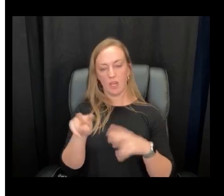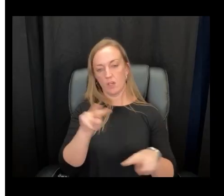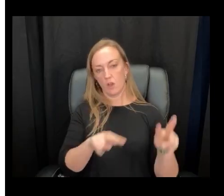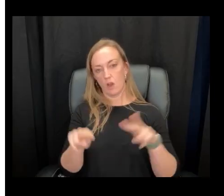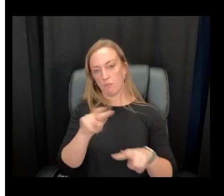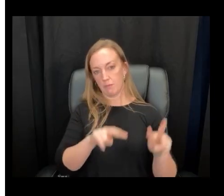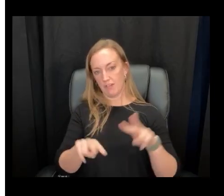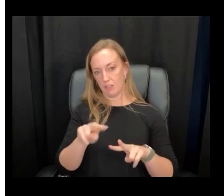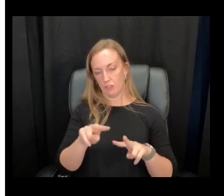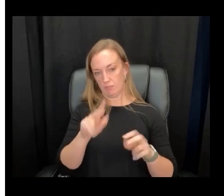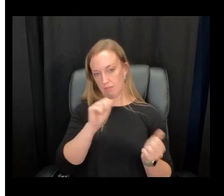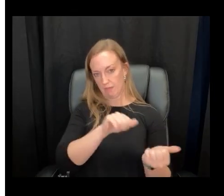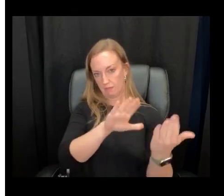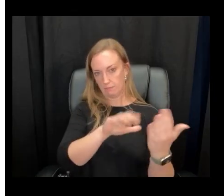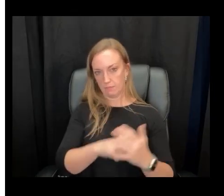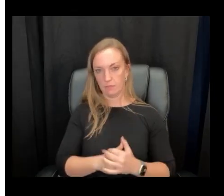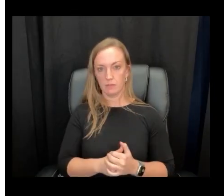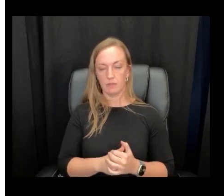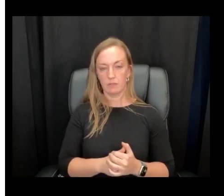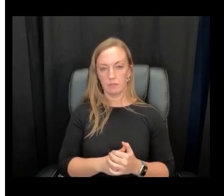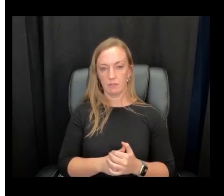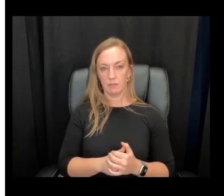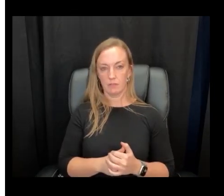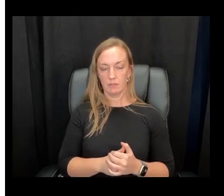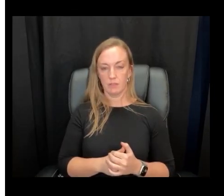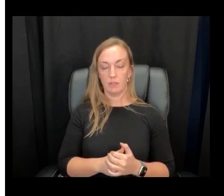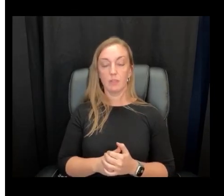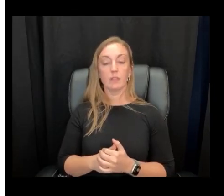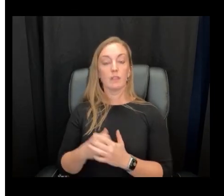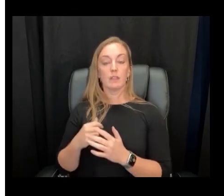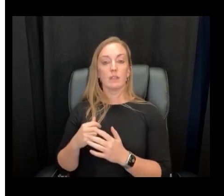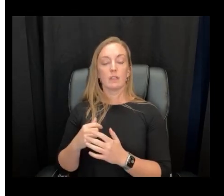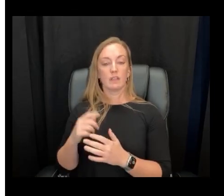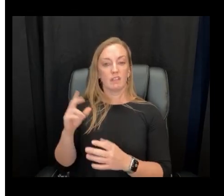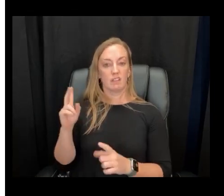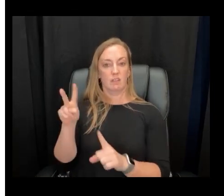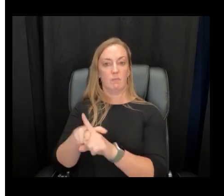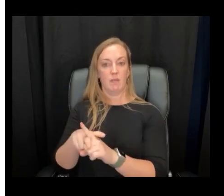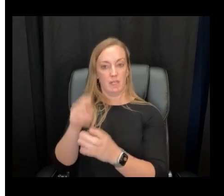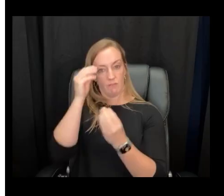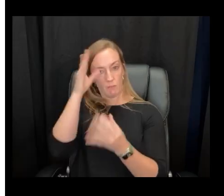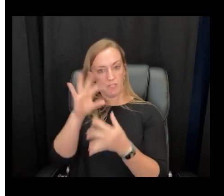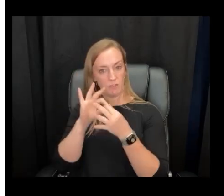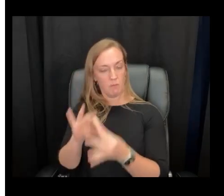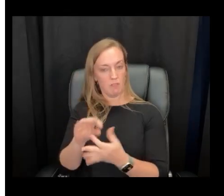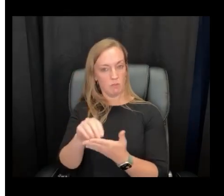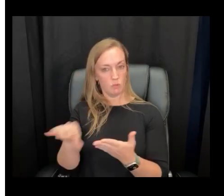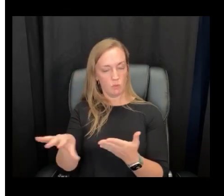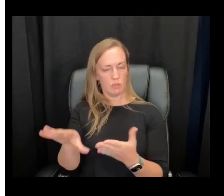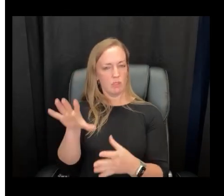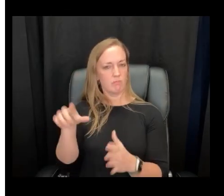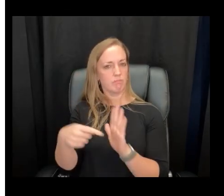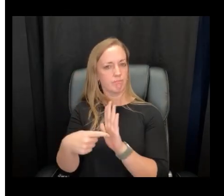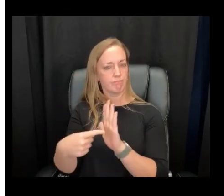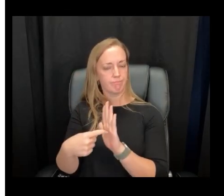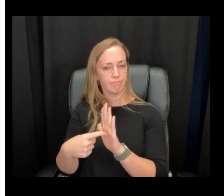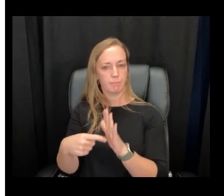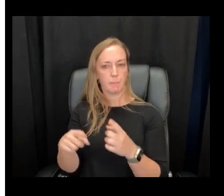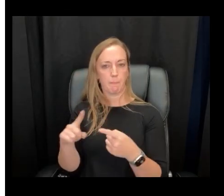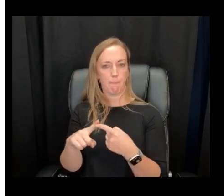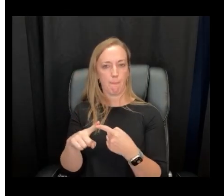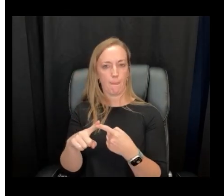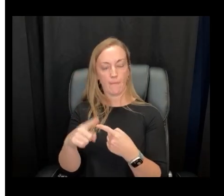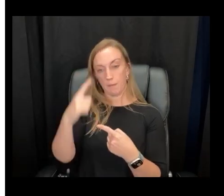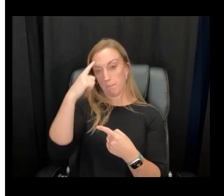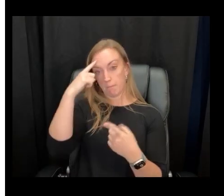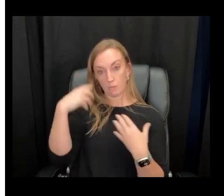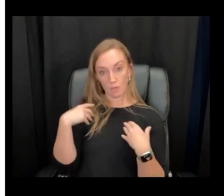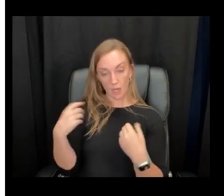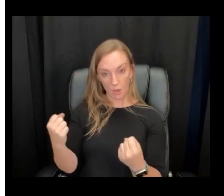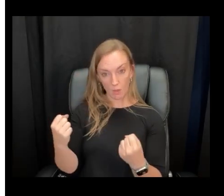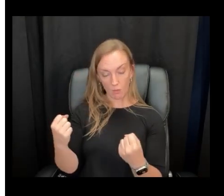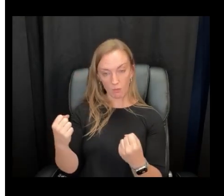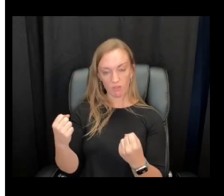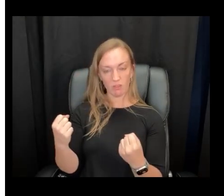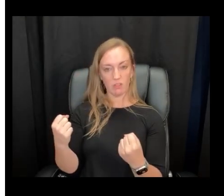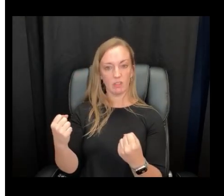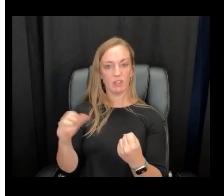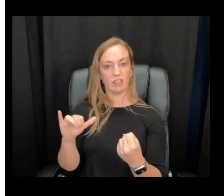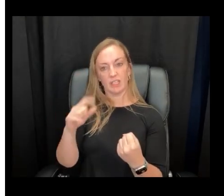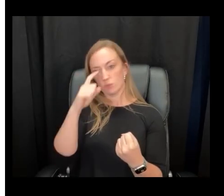observation-based methods. Relevant information about the student. This includes mental health,